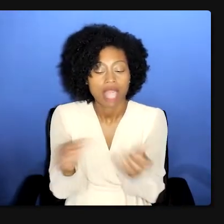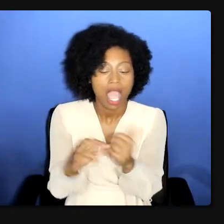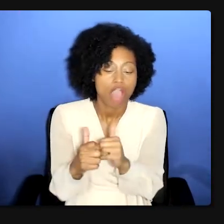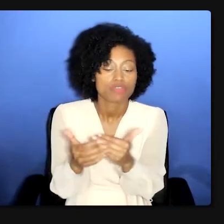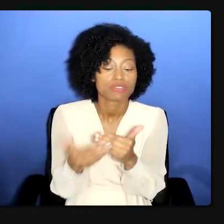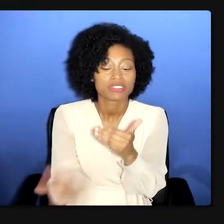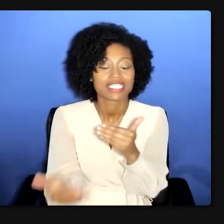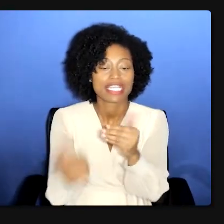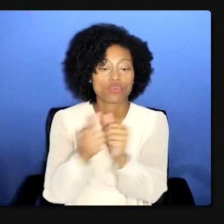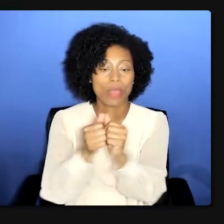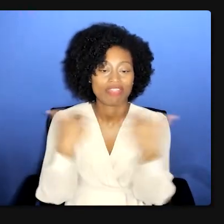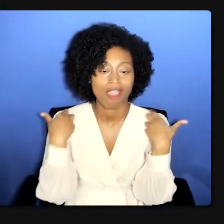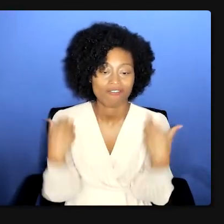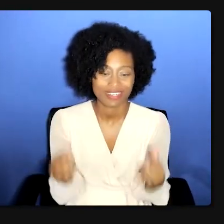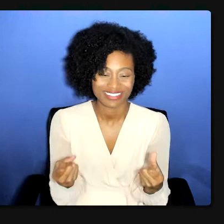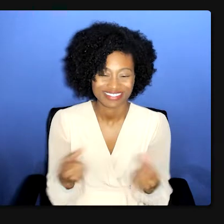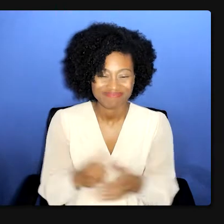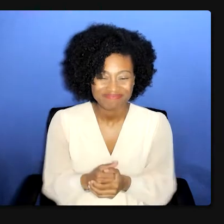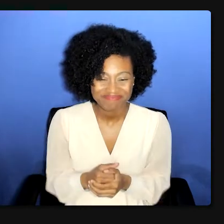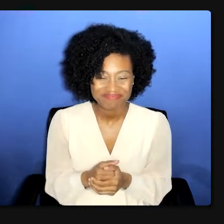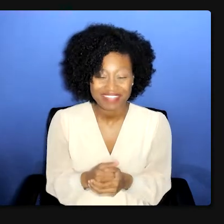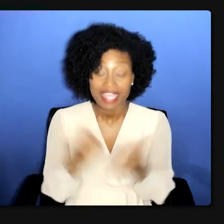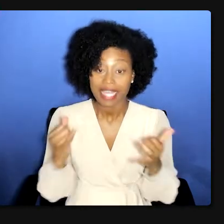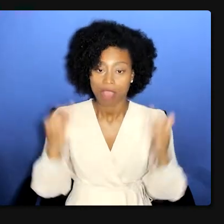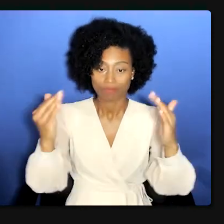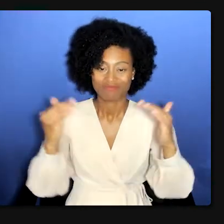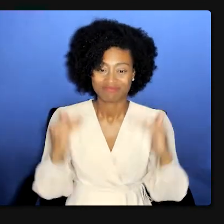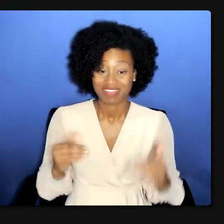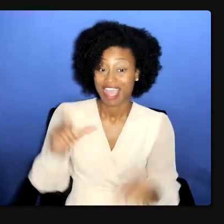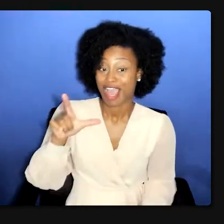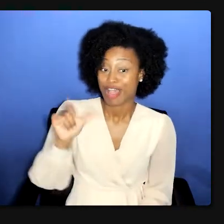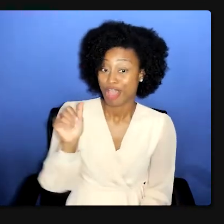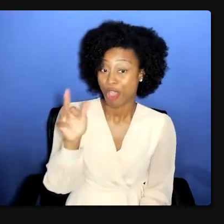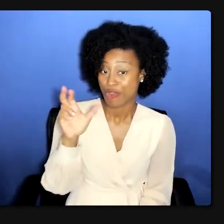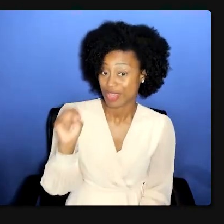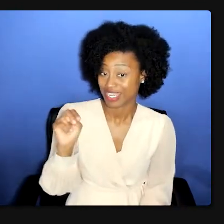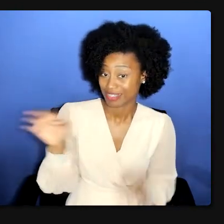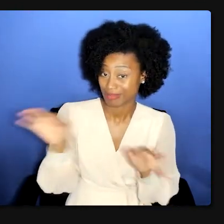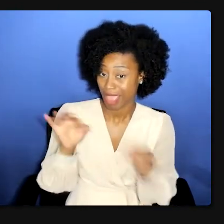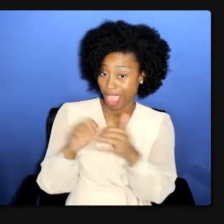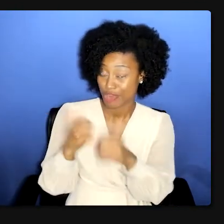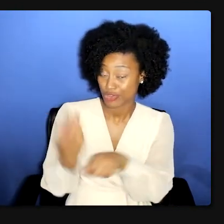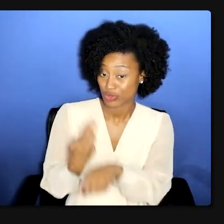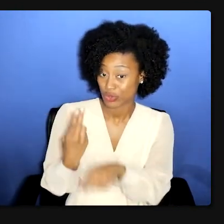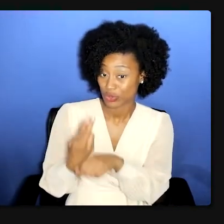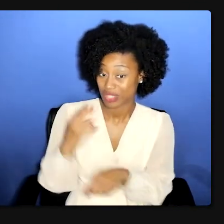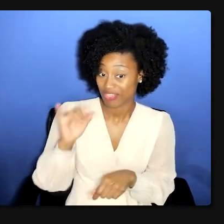Now I'll pass it on to Lauren to talk about how to use PlayFab Experiments. Thanks, Shikha.